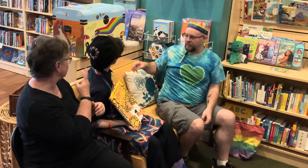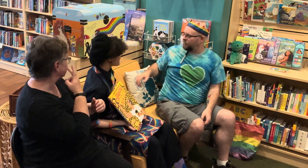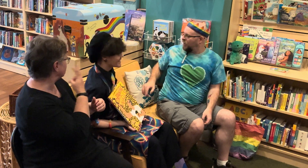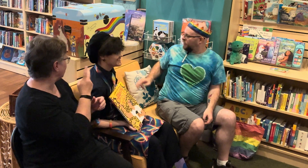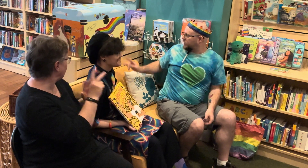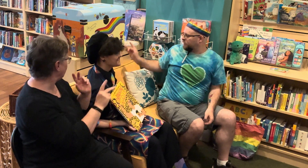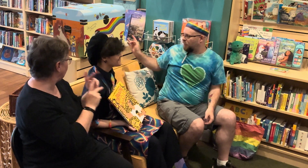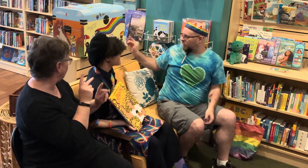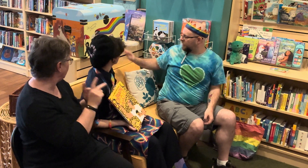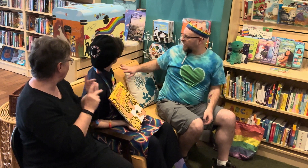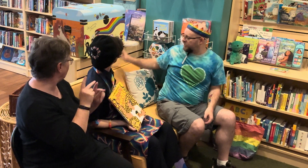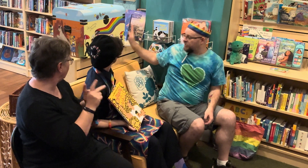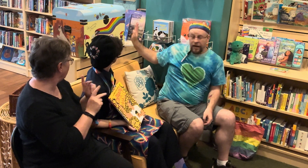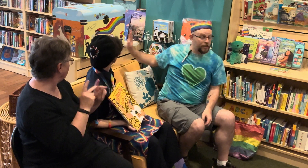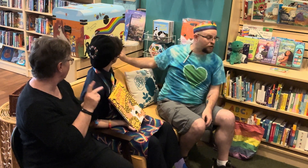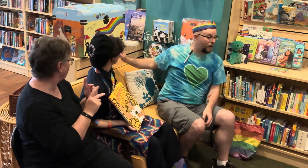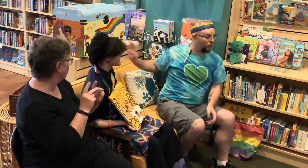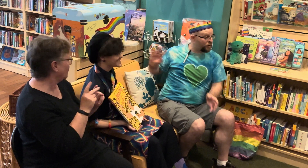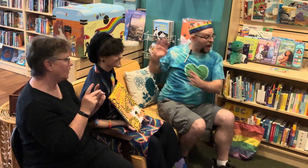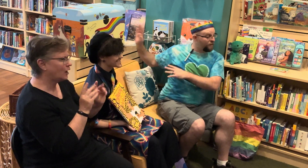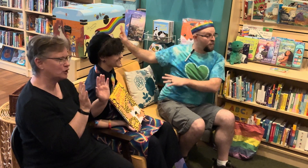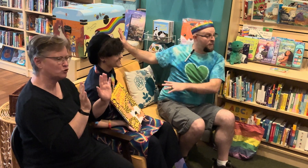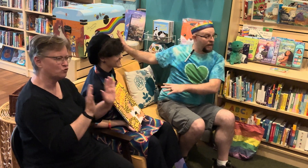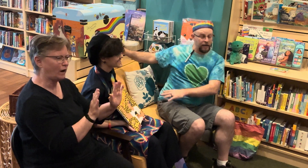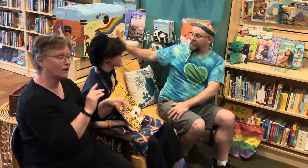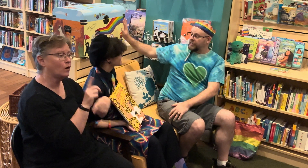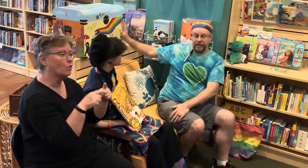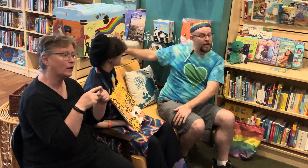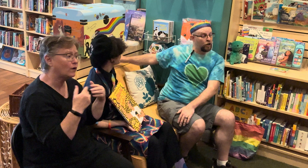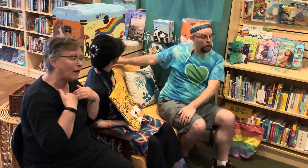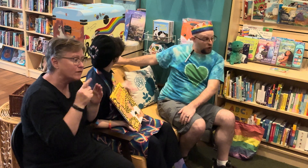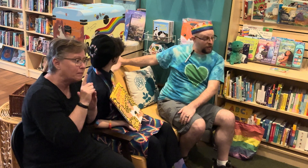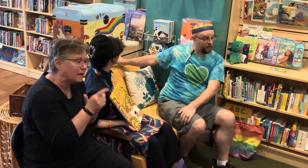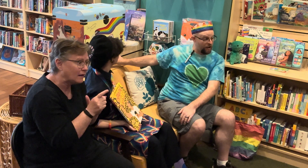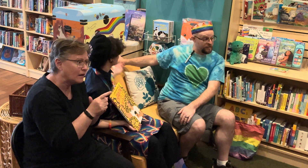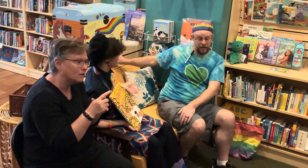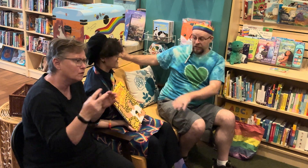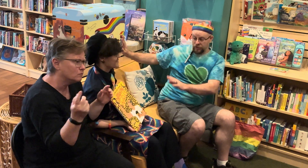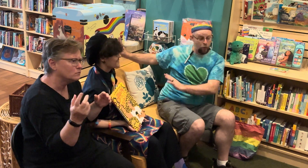them. Got some umbrellas. It's great! When you have a minute, take a look at this, it is